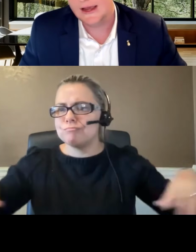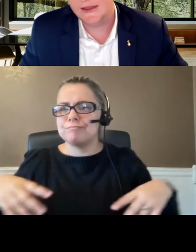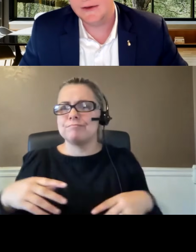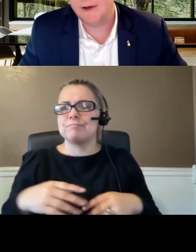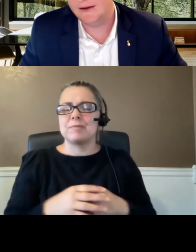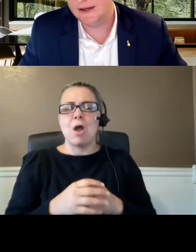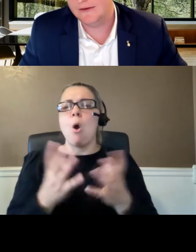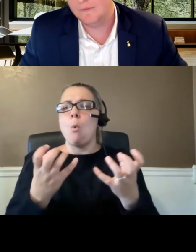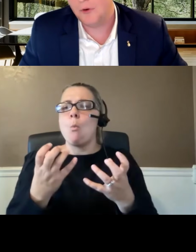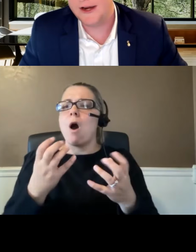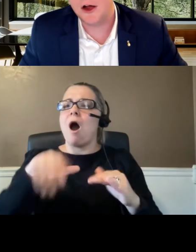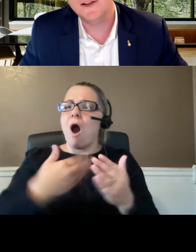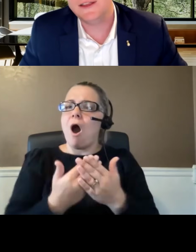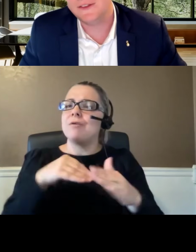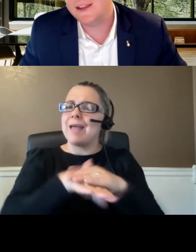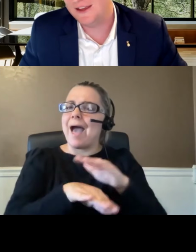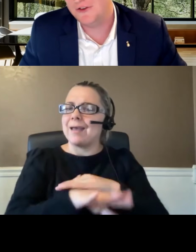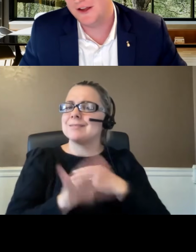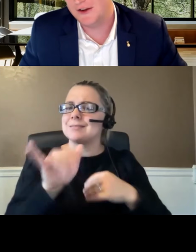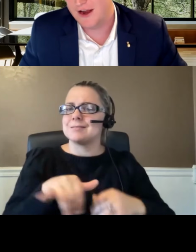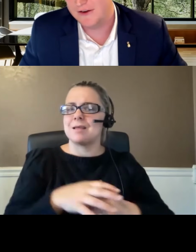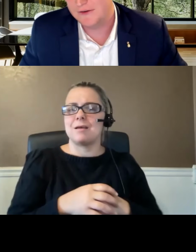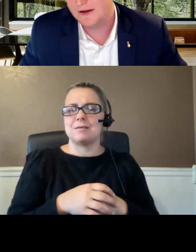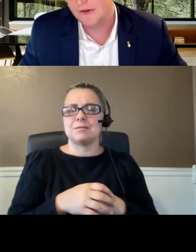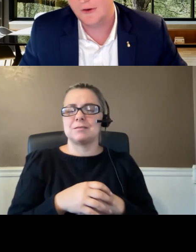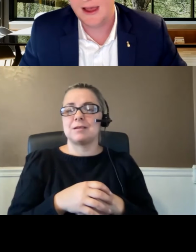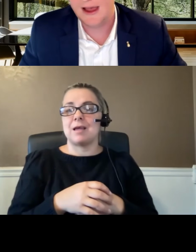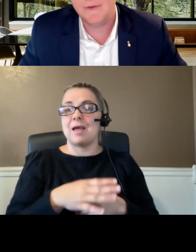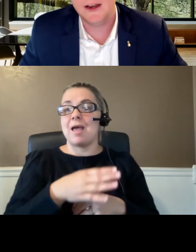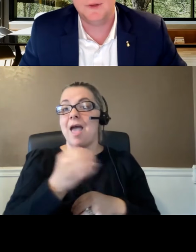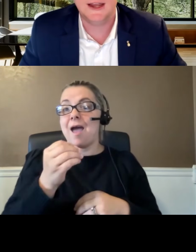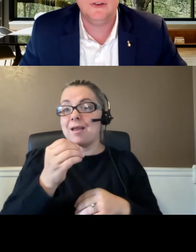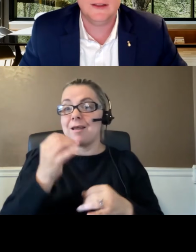And then finally putting all of these things into the contract. So having an obligation,